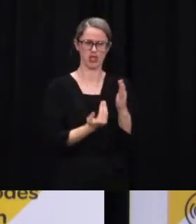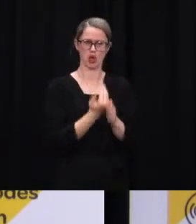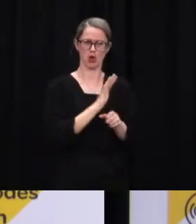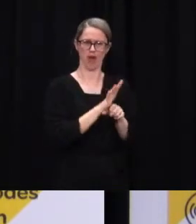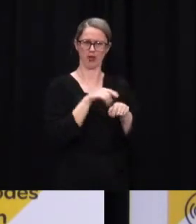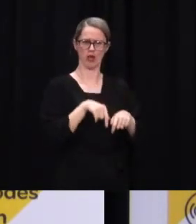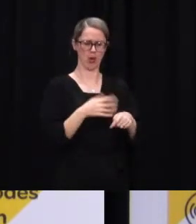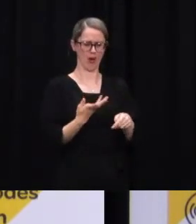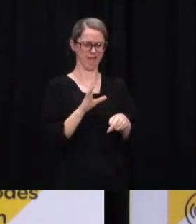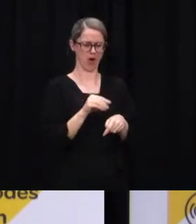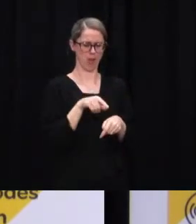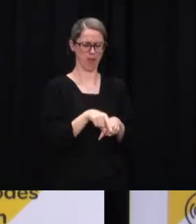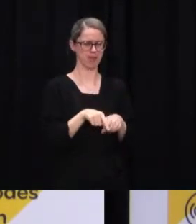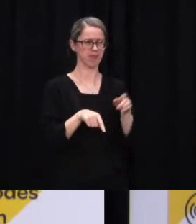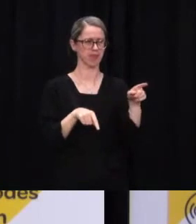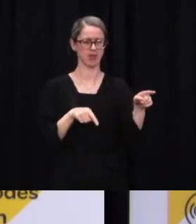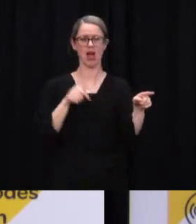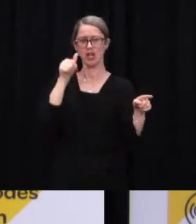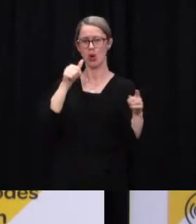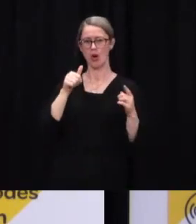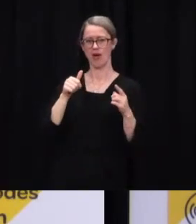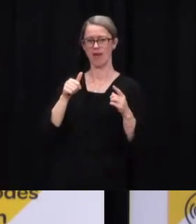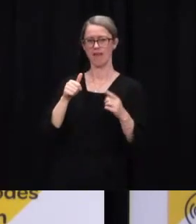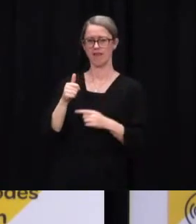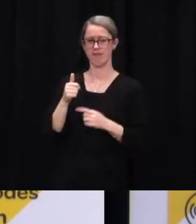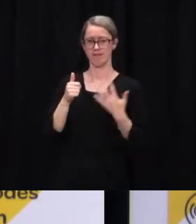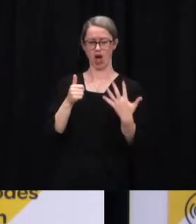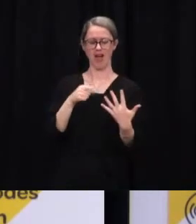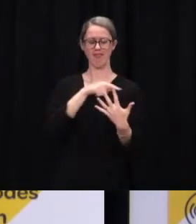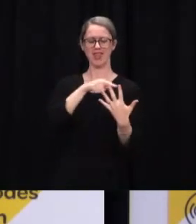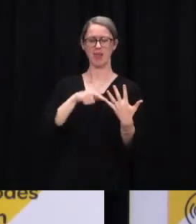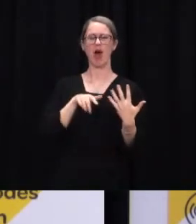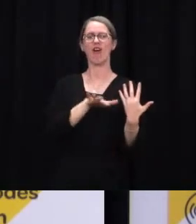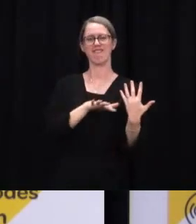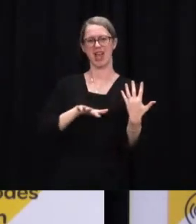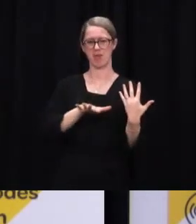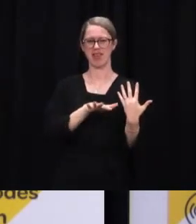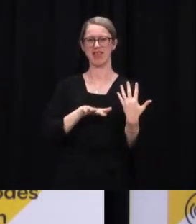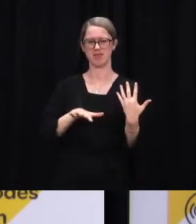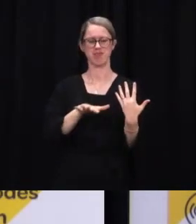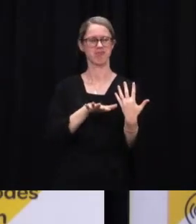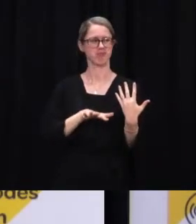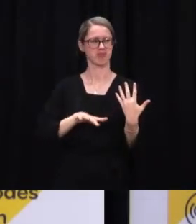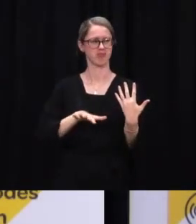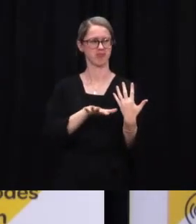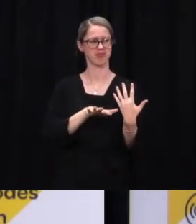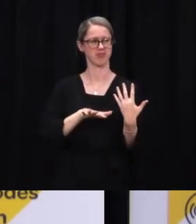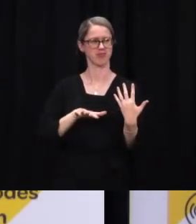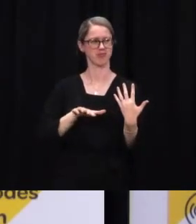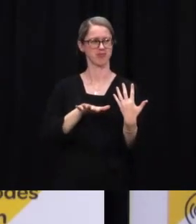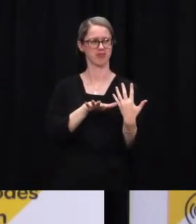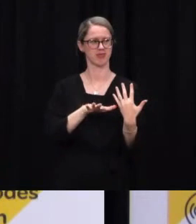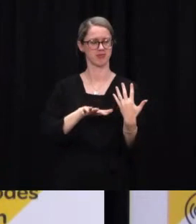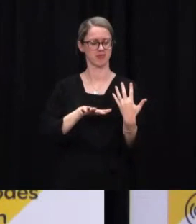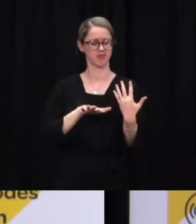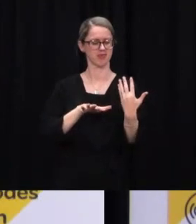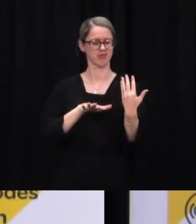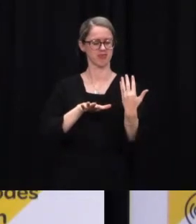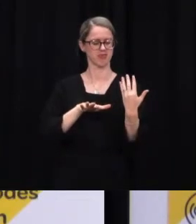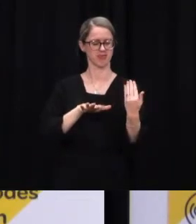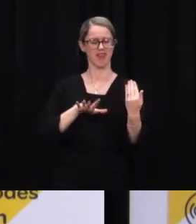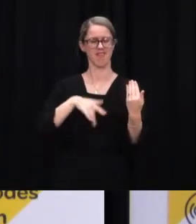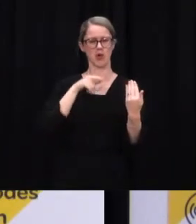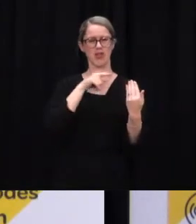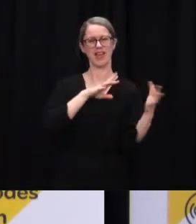connection to the casino, the